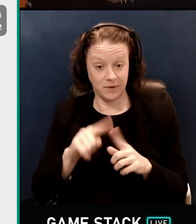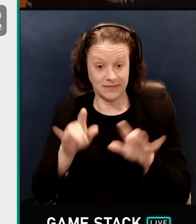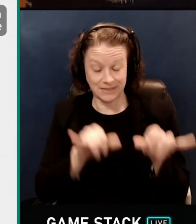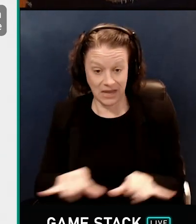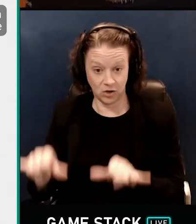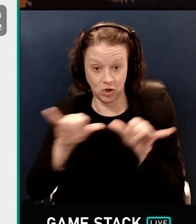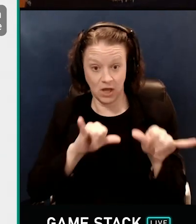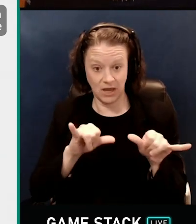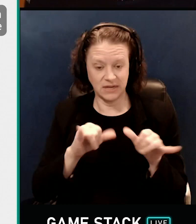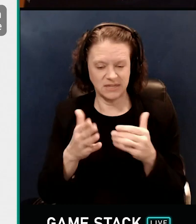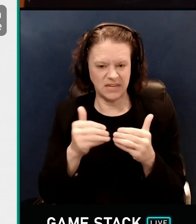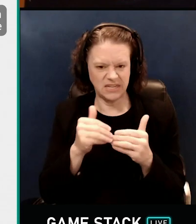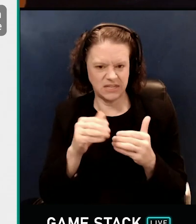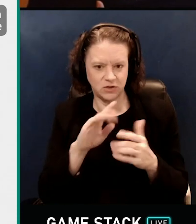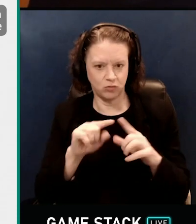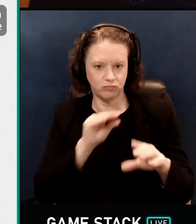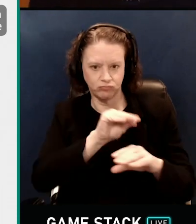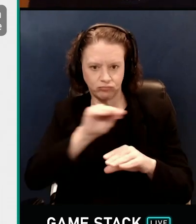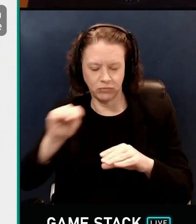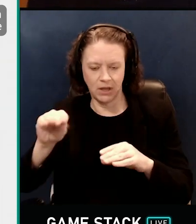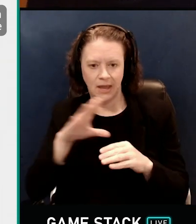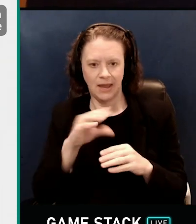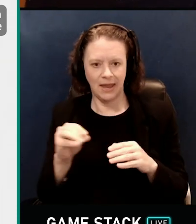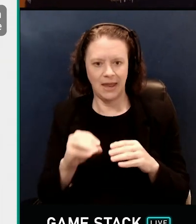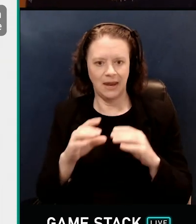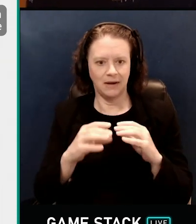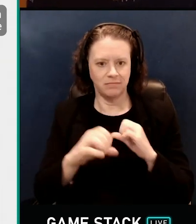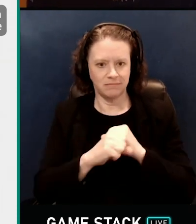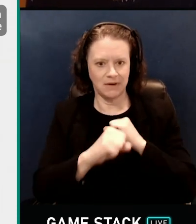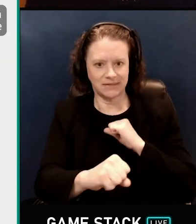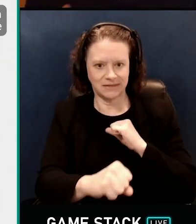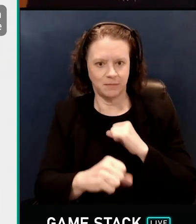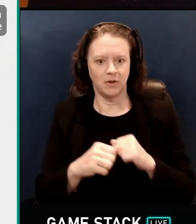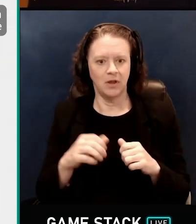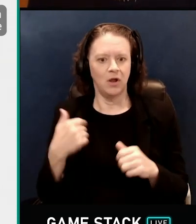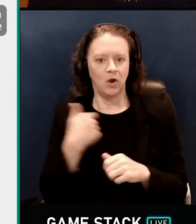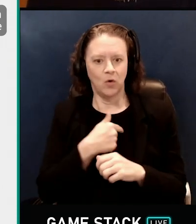extensible is that. That we don't have to use them all combined like this.